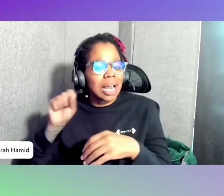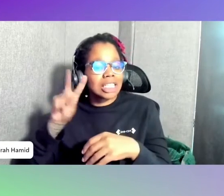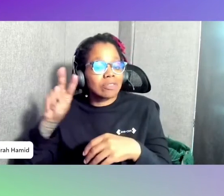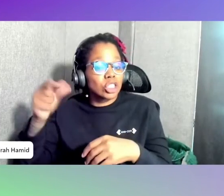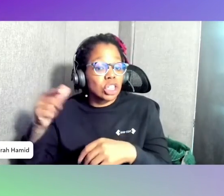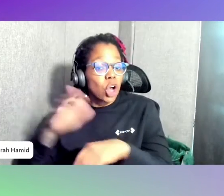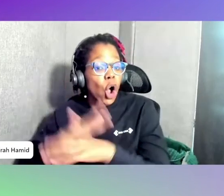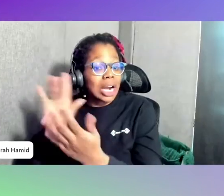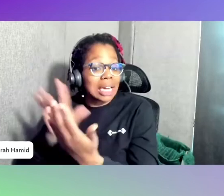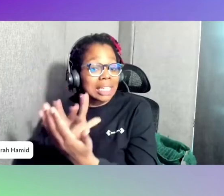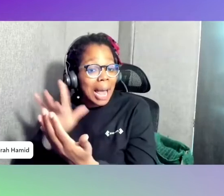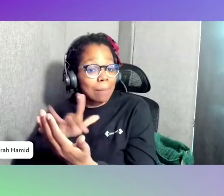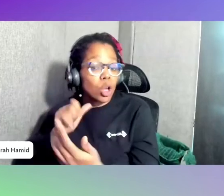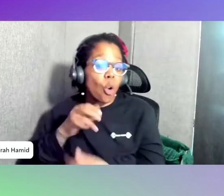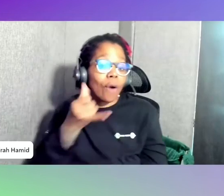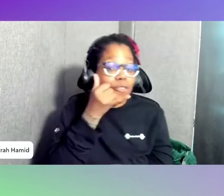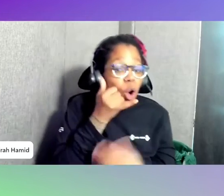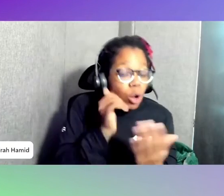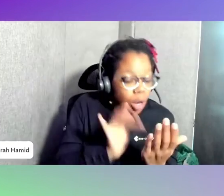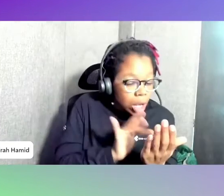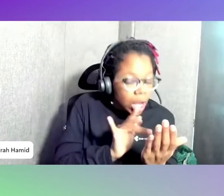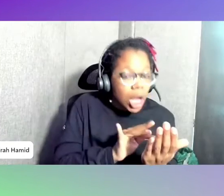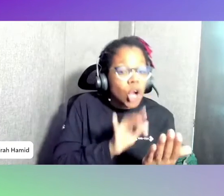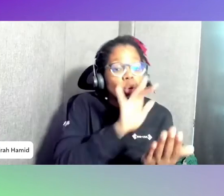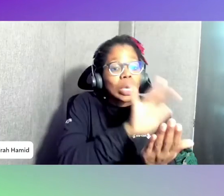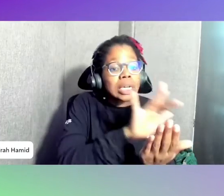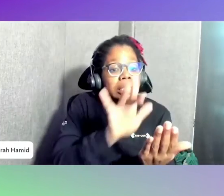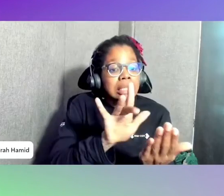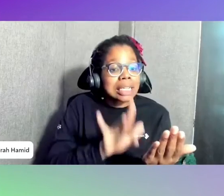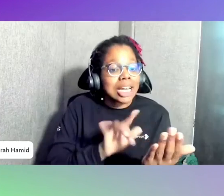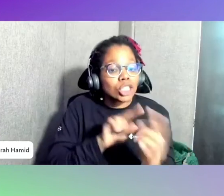within individual shapes to give them location period so if you